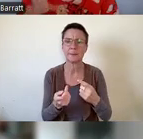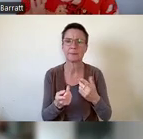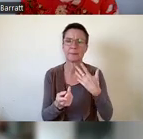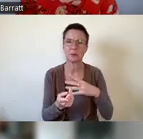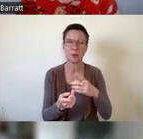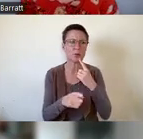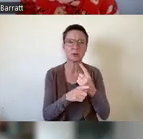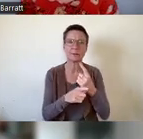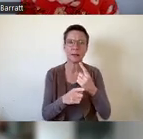useful for that.